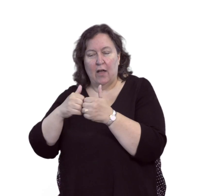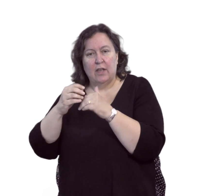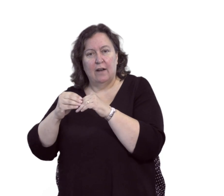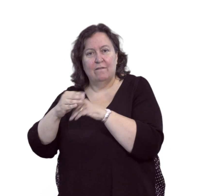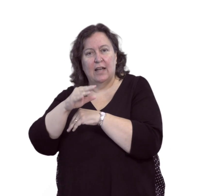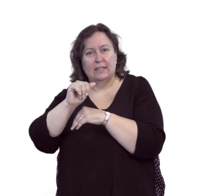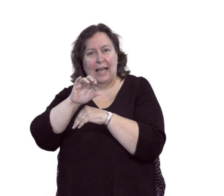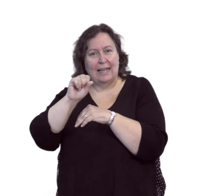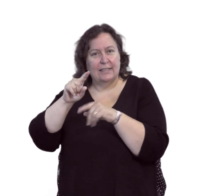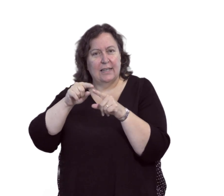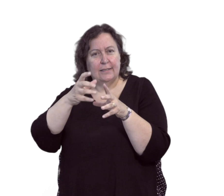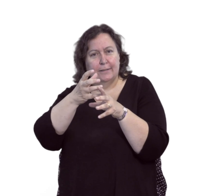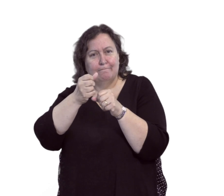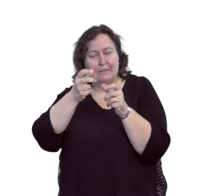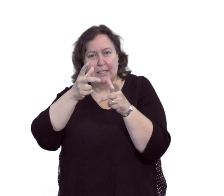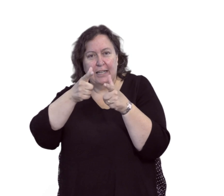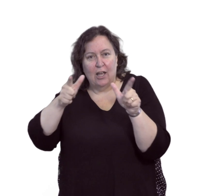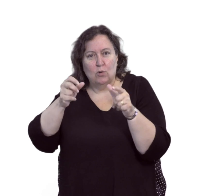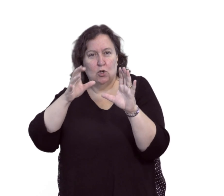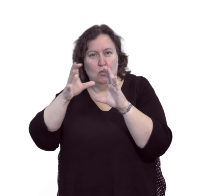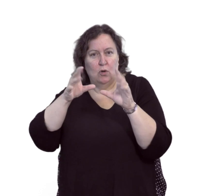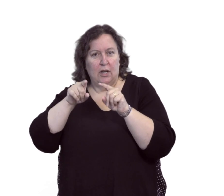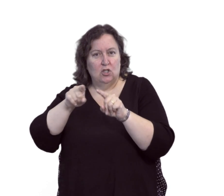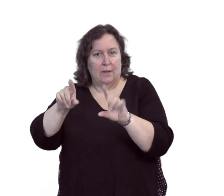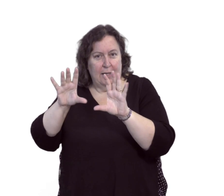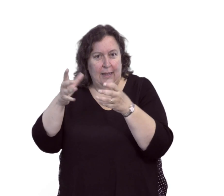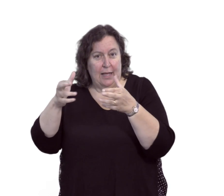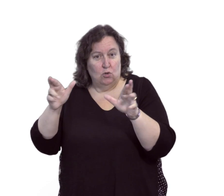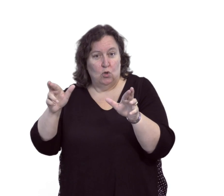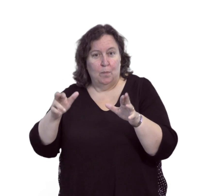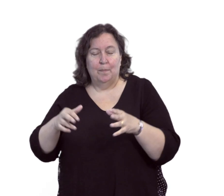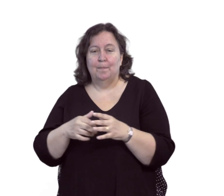affects access to language and communication in the classroom.